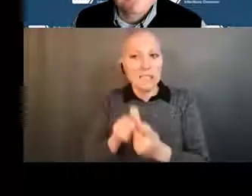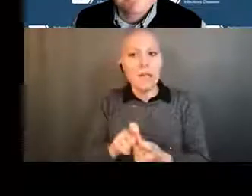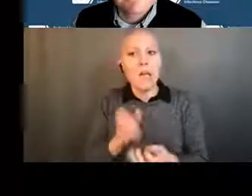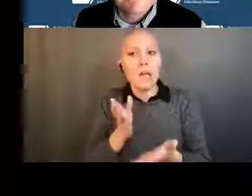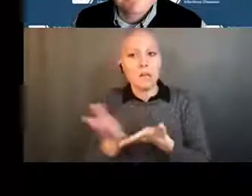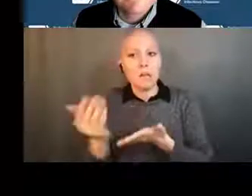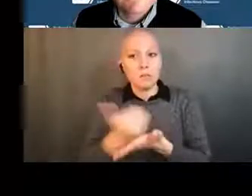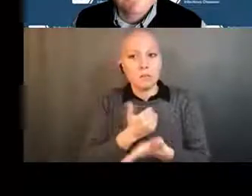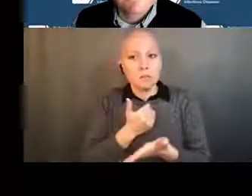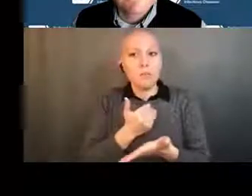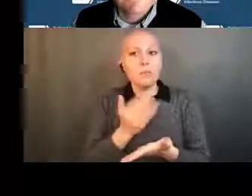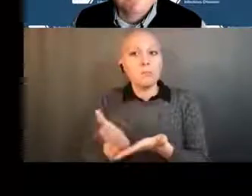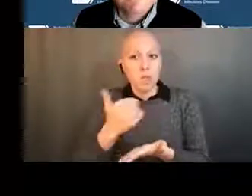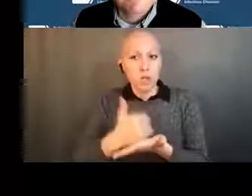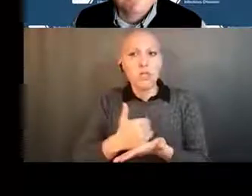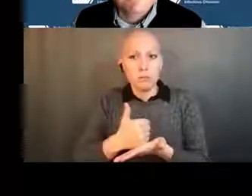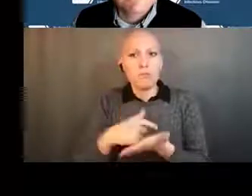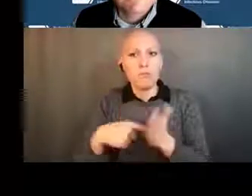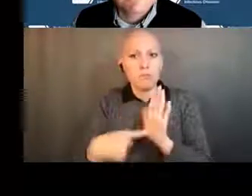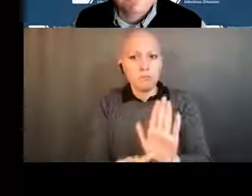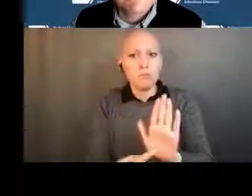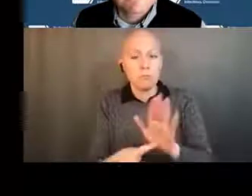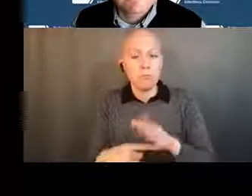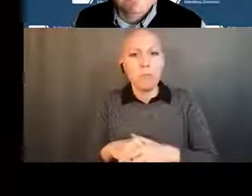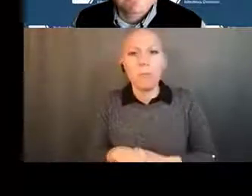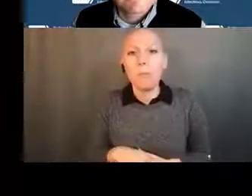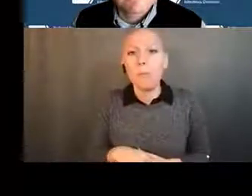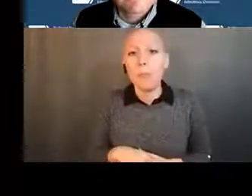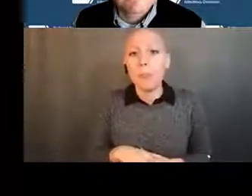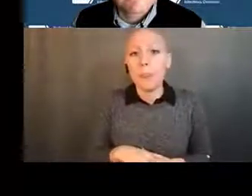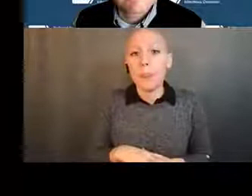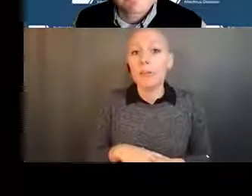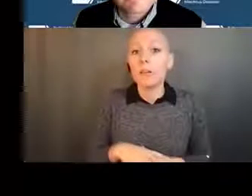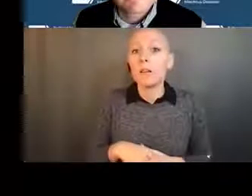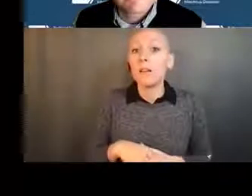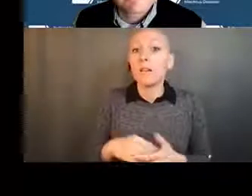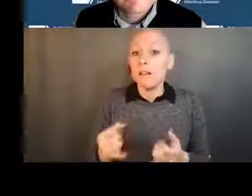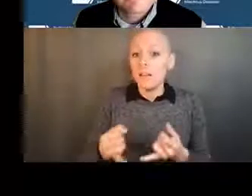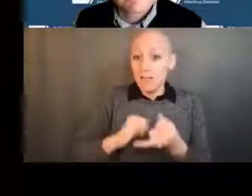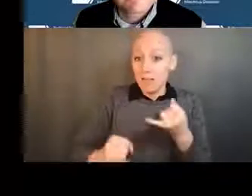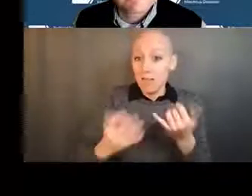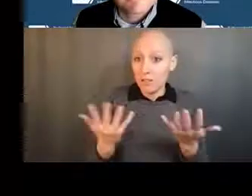And then the last thing to know is that there are times when the FOA is specifically promoting collaborations